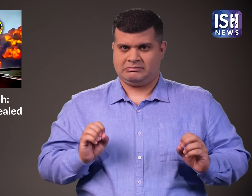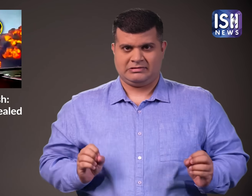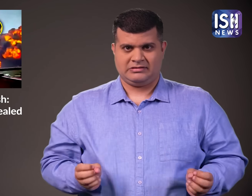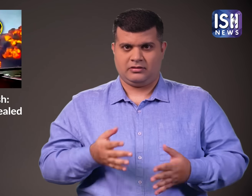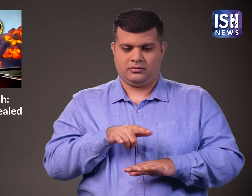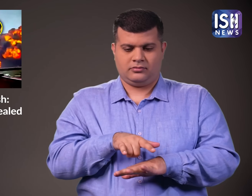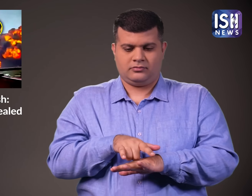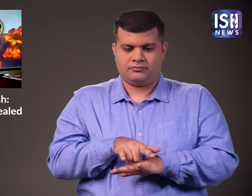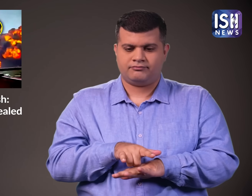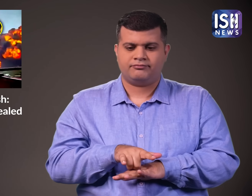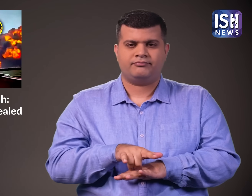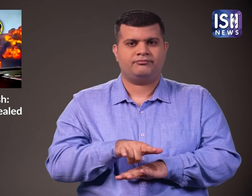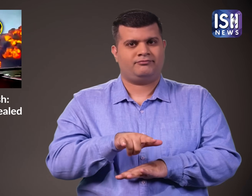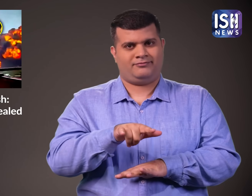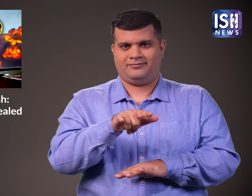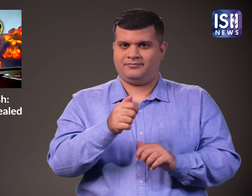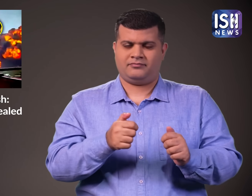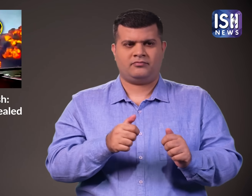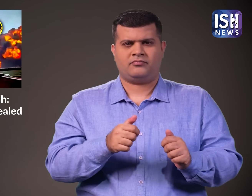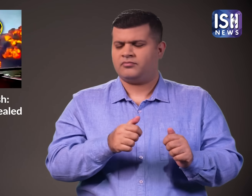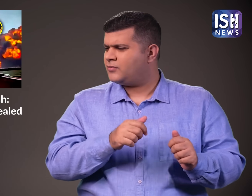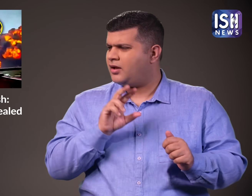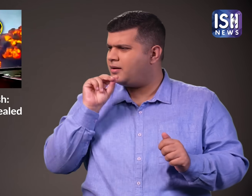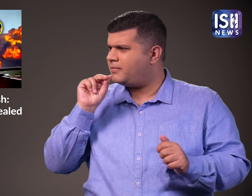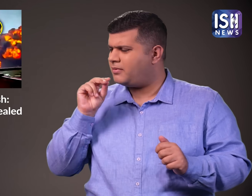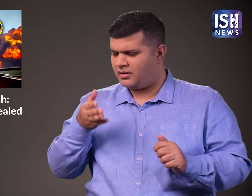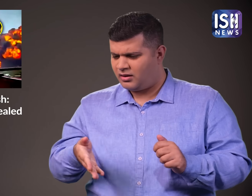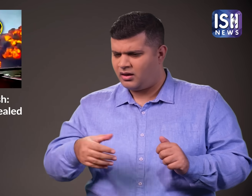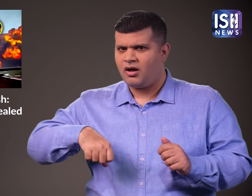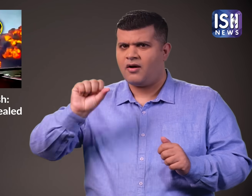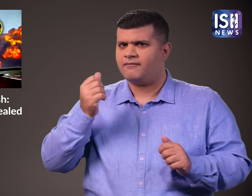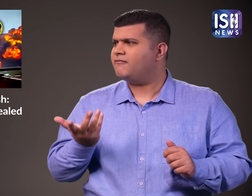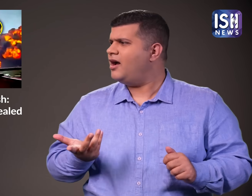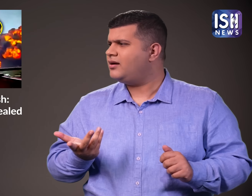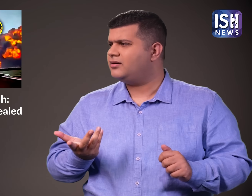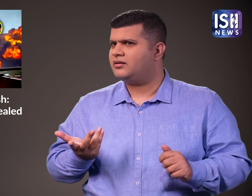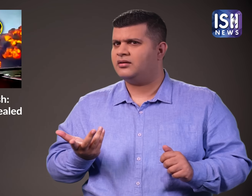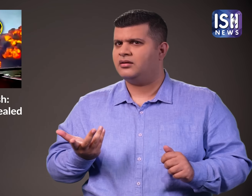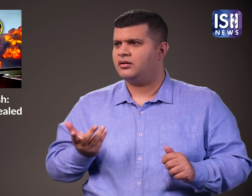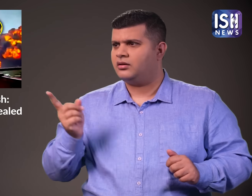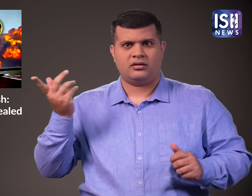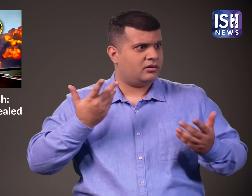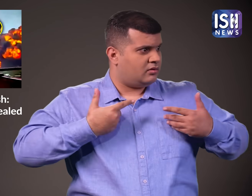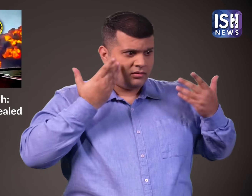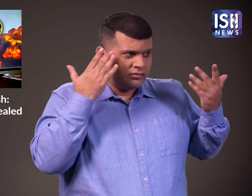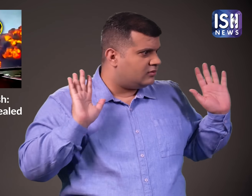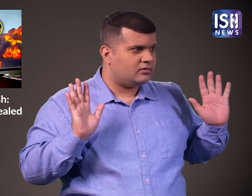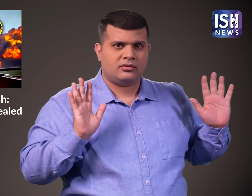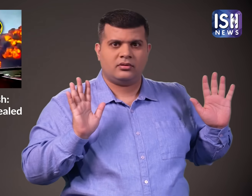As the plane began to take off, the pilot asked, “Why did you cut it?”. The other pilot replied, “I didn’t.”